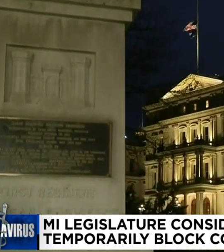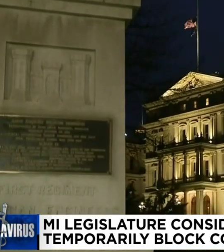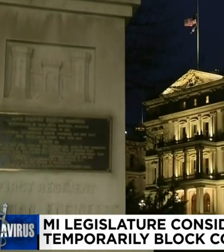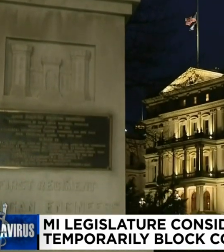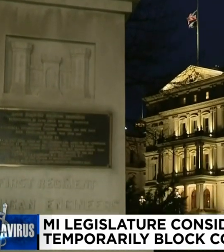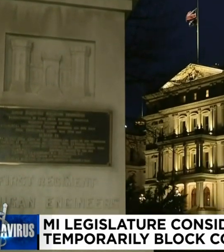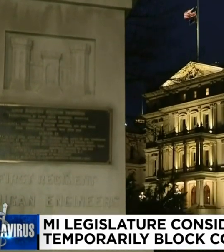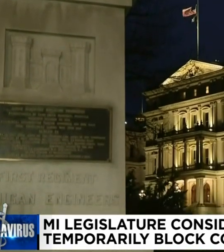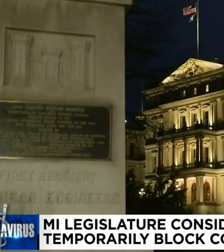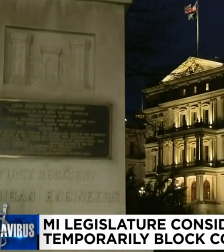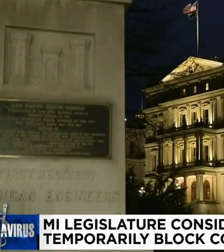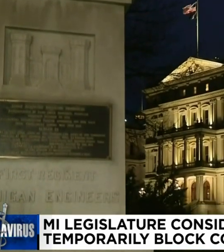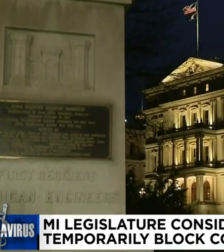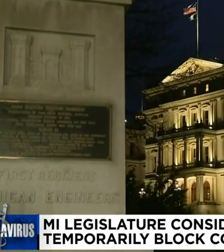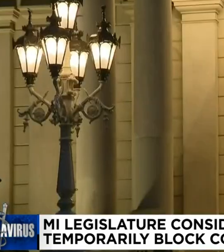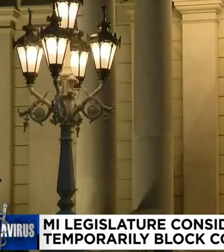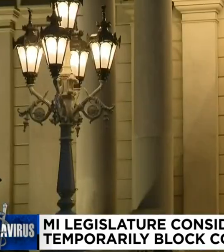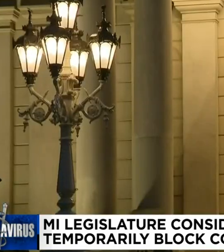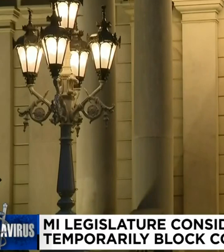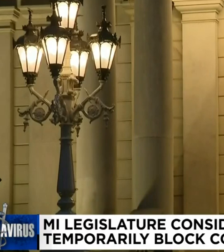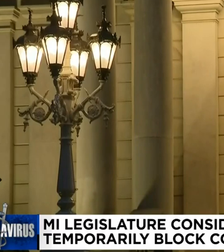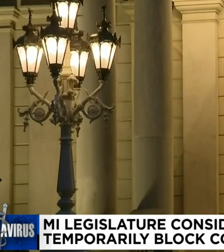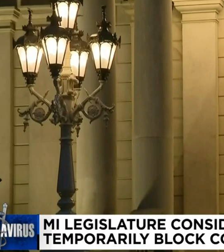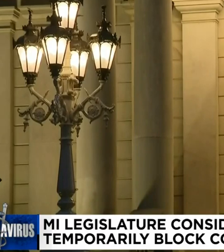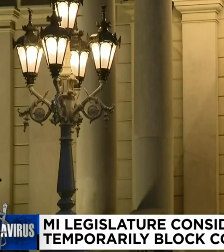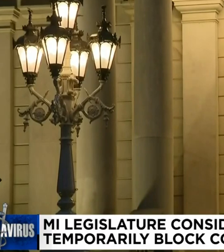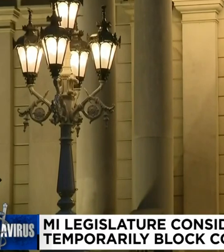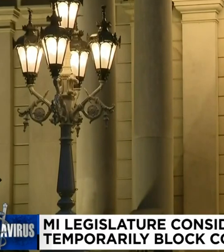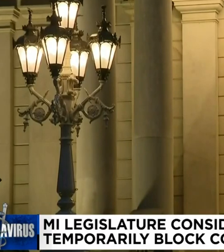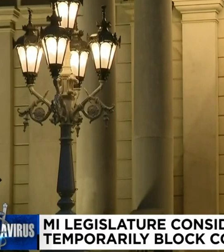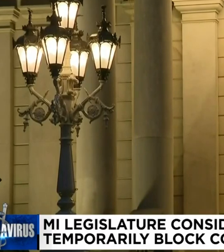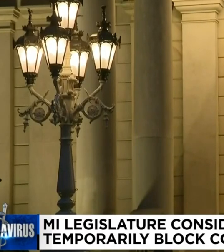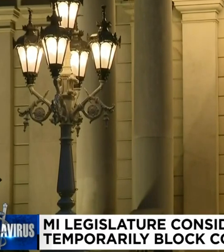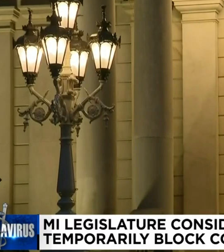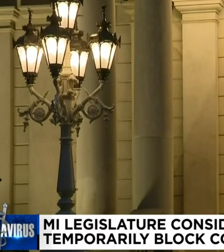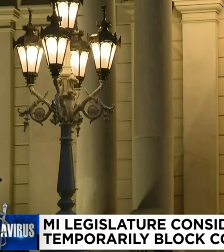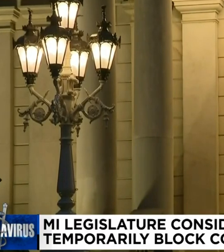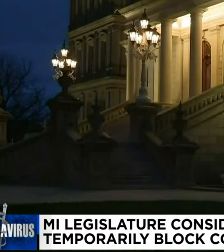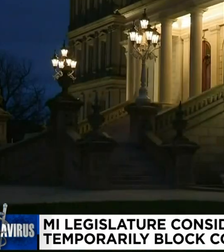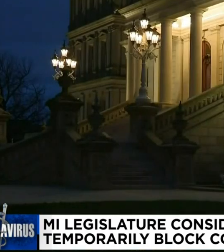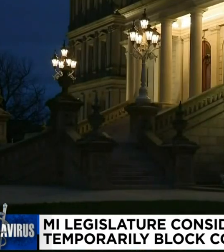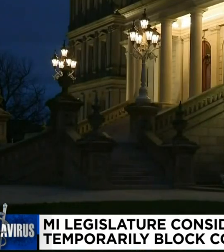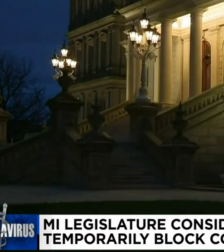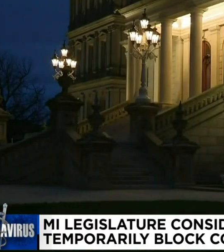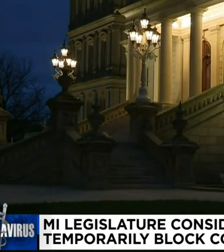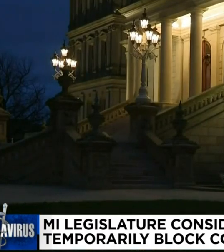REGULATION PROMULGATED BY AN ADMINISTRATIVE AGENCY. ADMINISTRATIVE AGENCY. YES, IT IS A WORKAROUND.